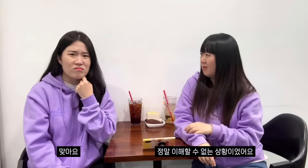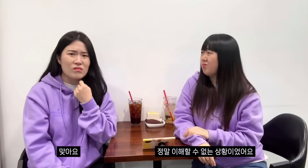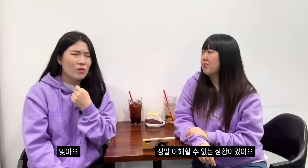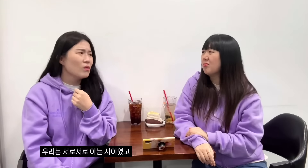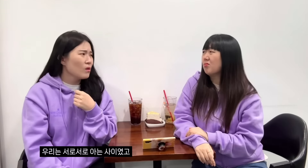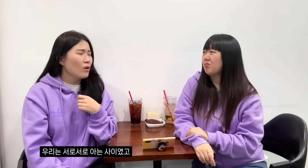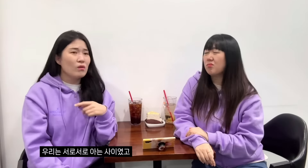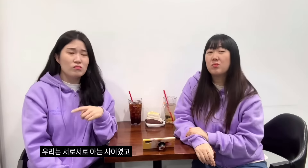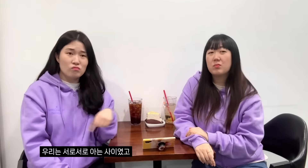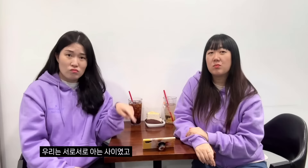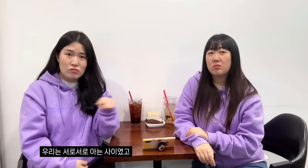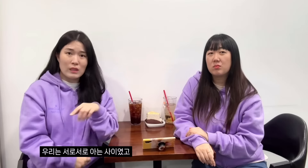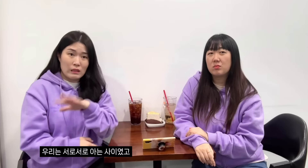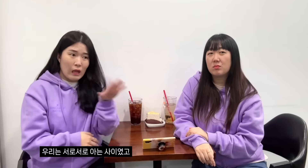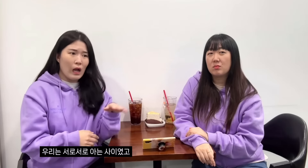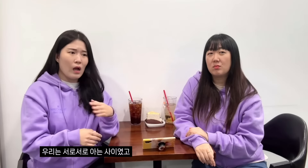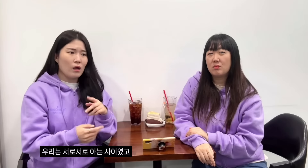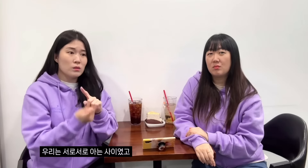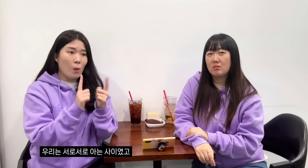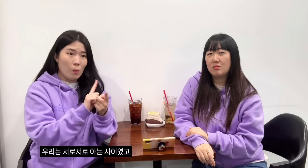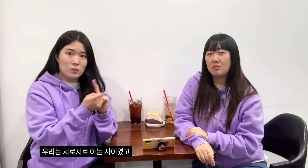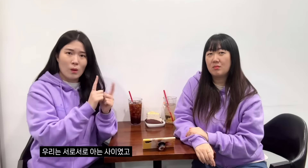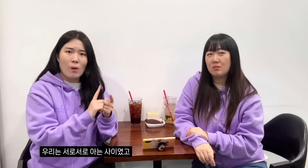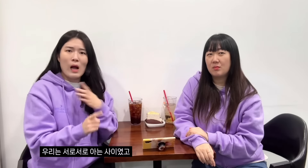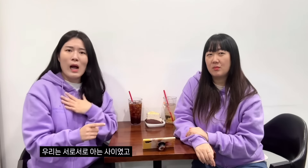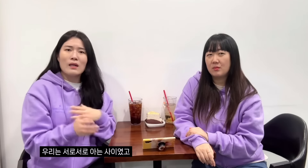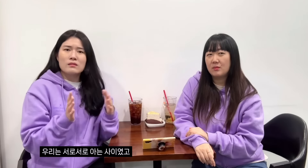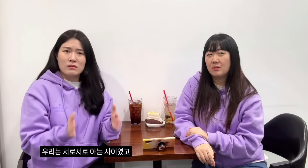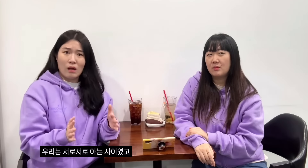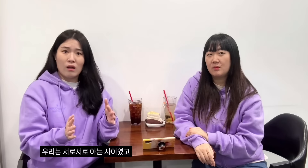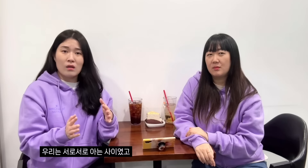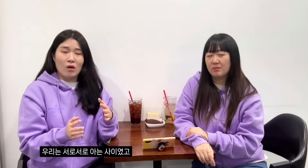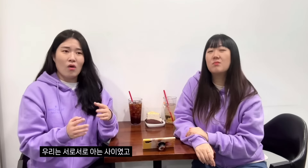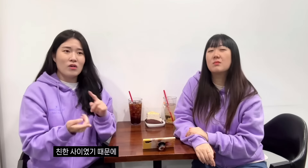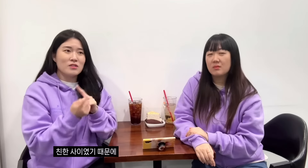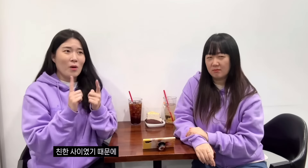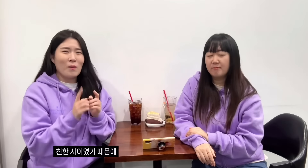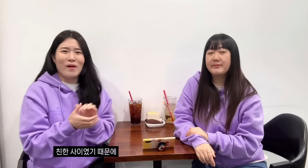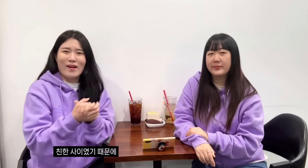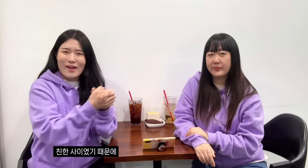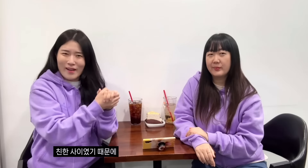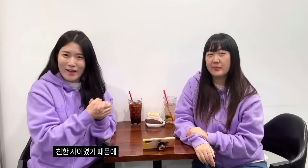that's right We knew each other and we were close,